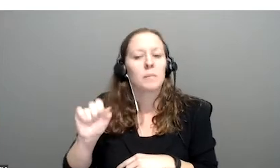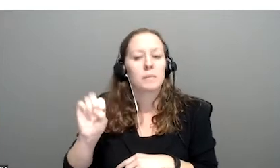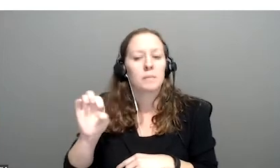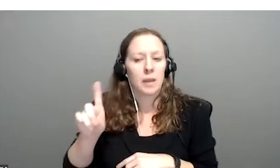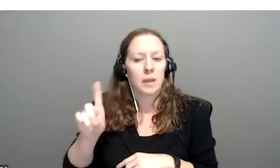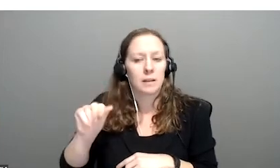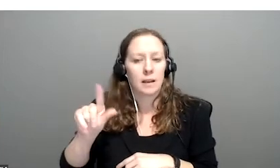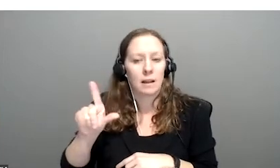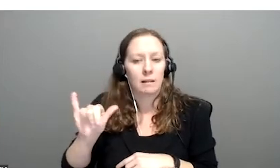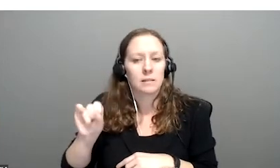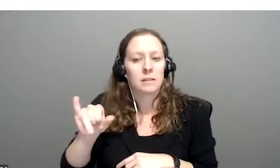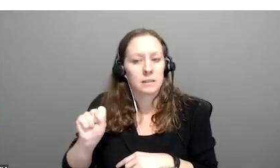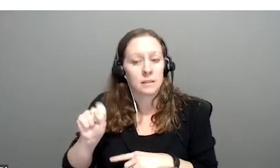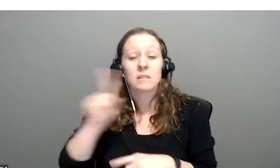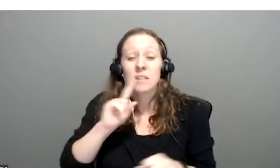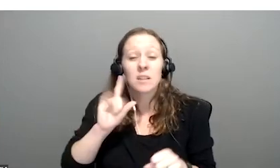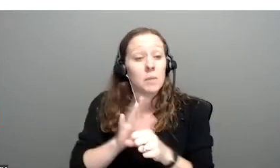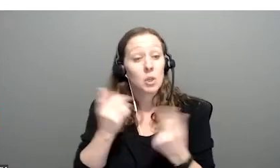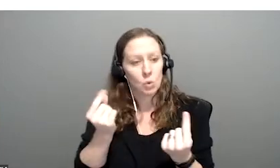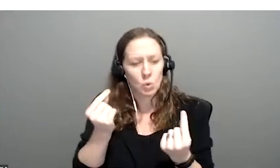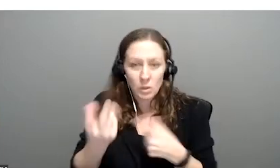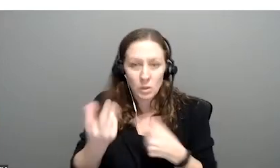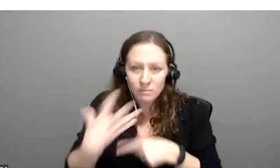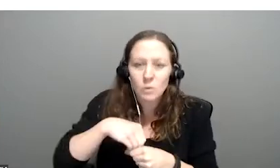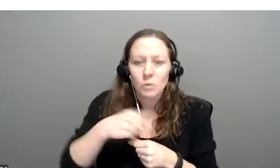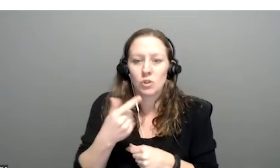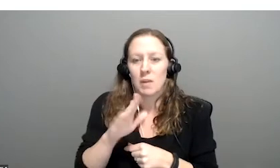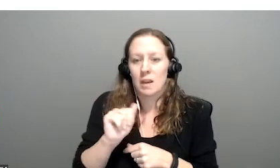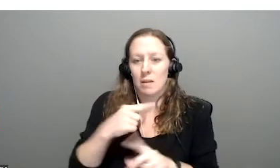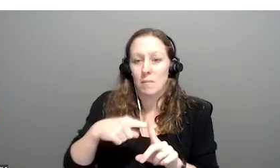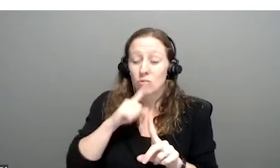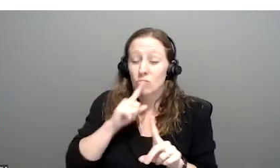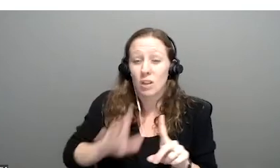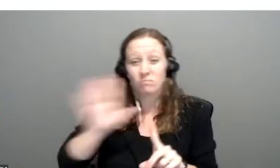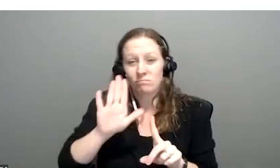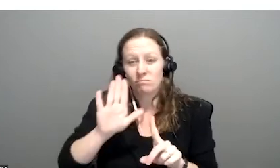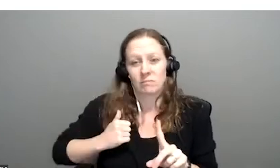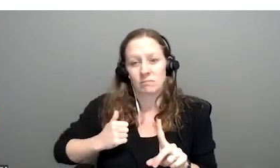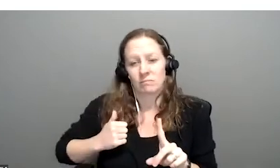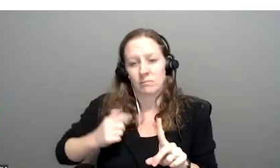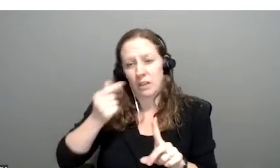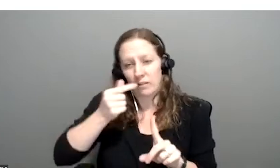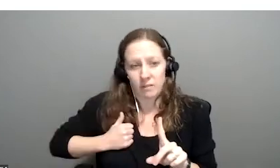across the government. The Auditor General report provided recommendations relating to how to adjust